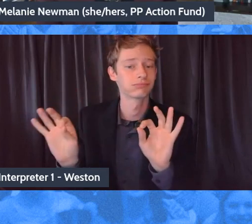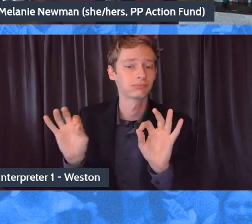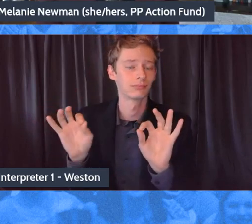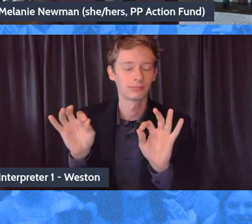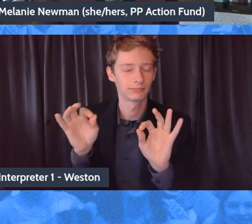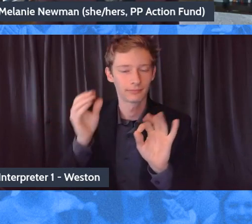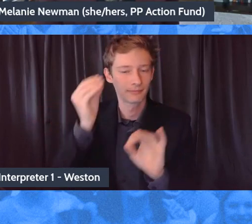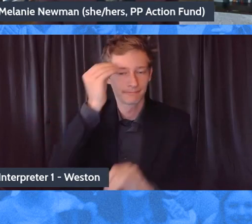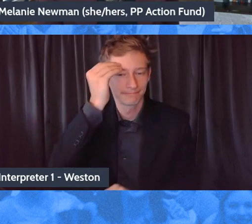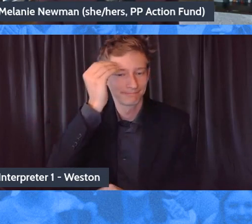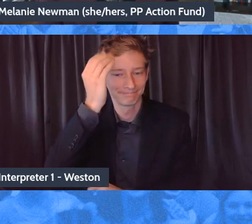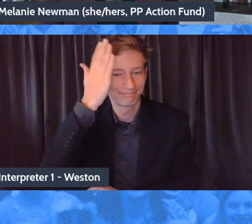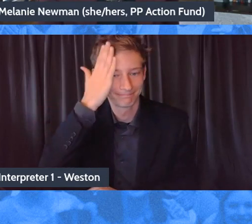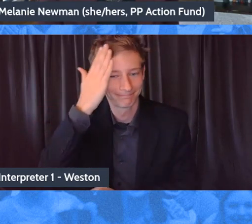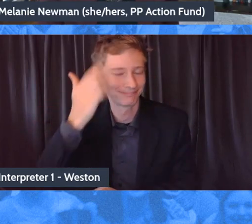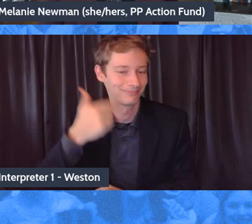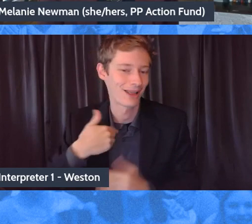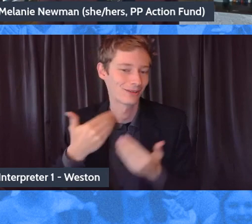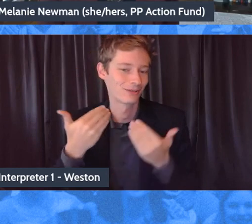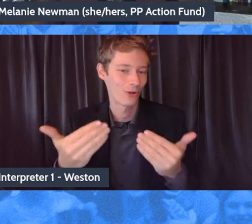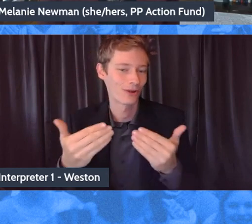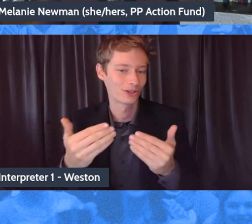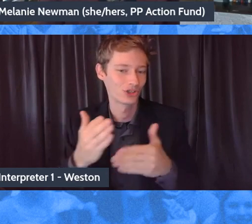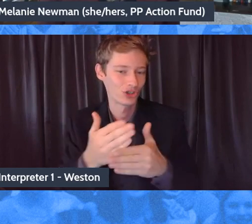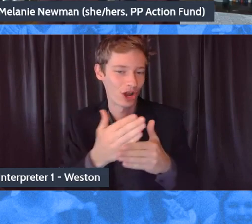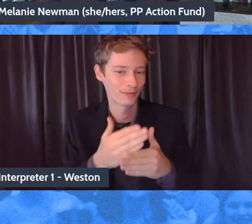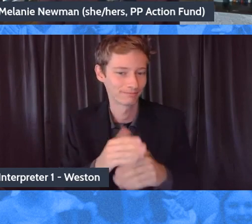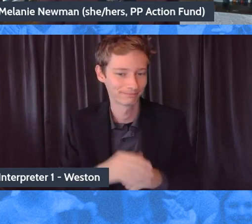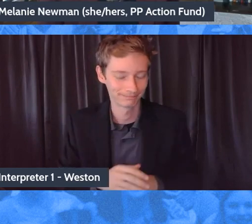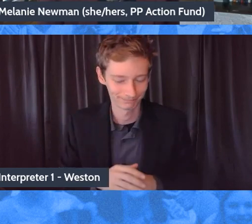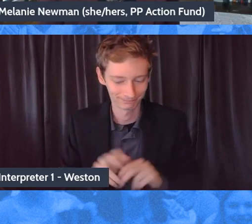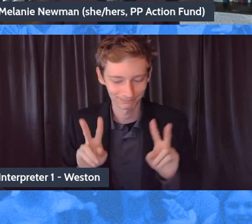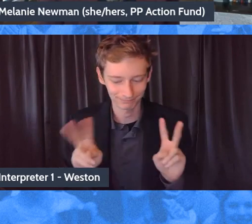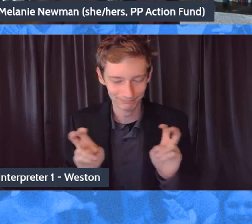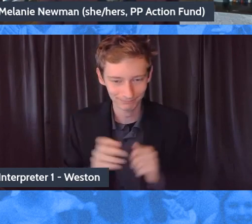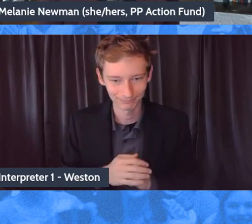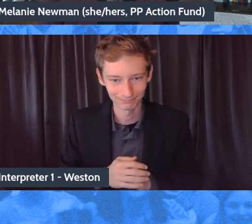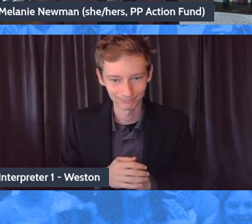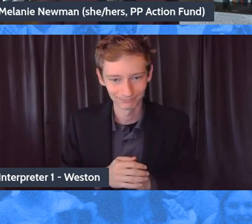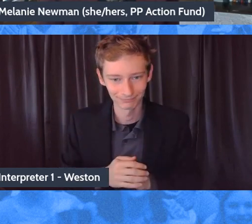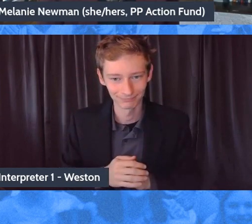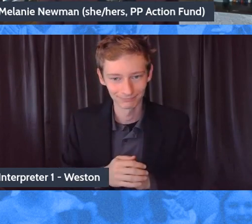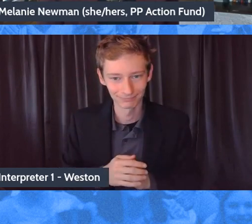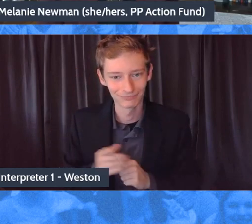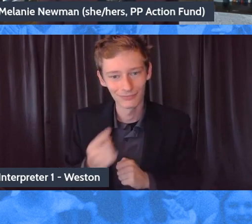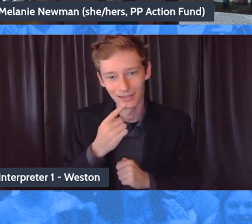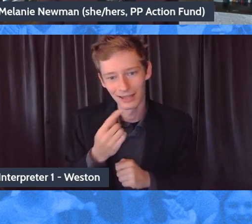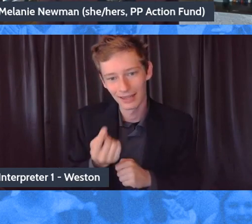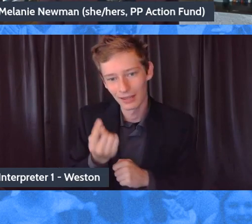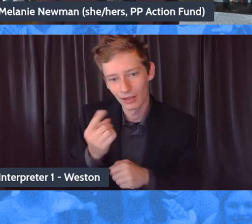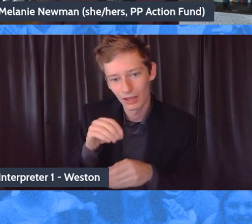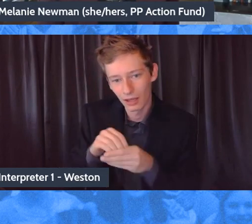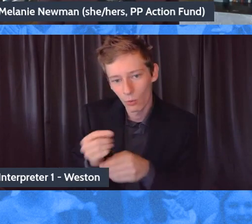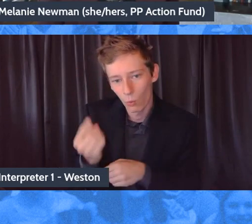And so I thought I'd share that, which is, "In not a single one of these little campaigns was I victorious. In other words, in each case, I personally failed,